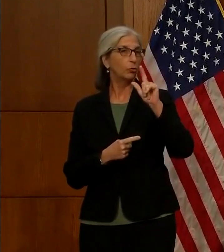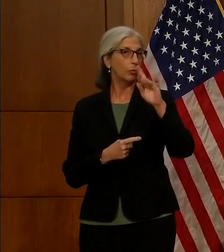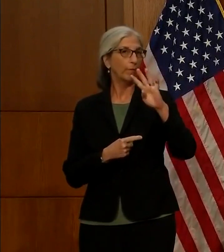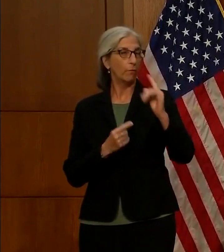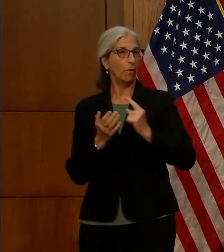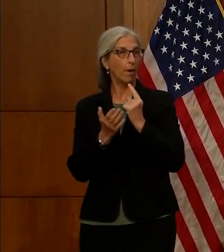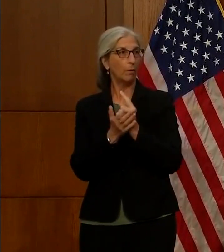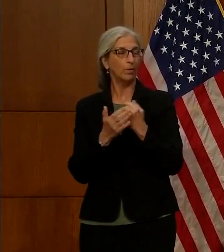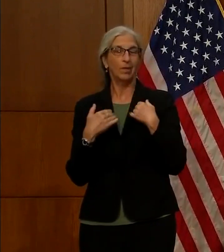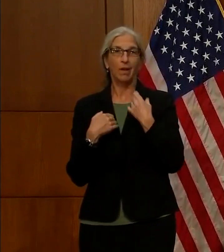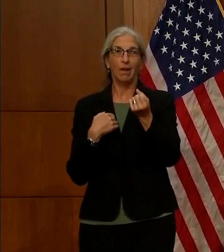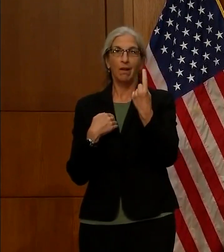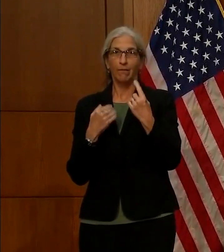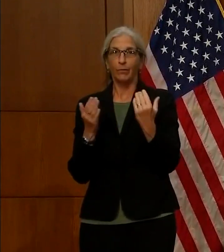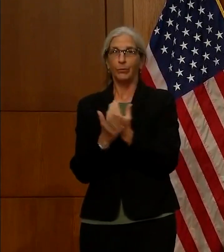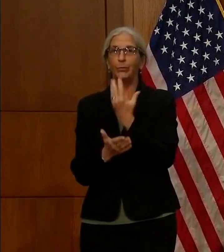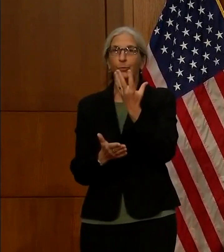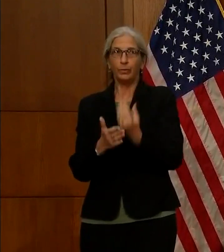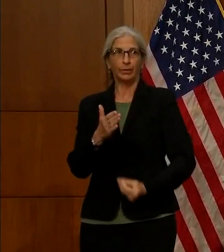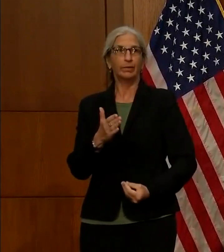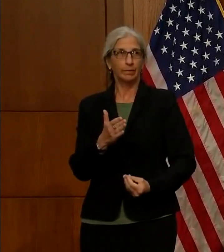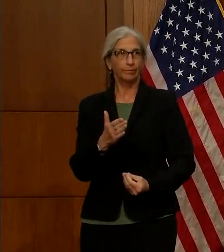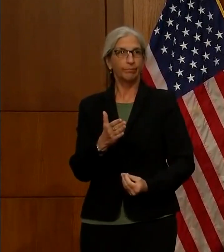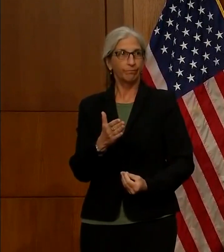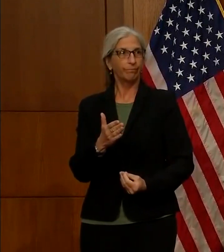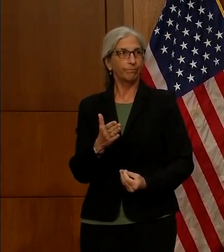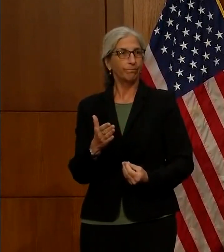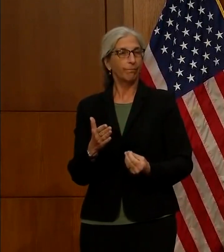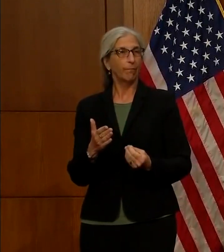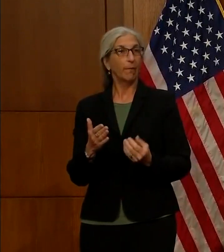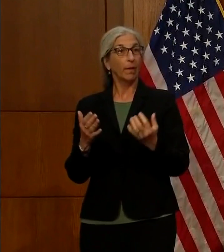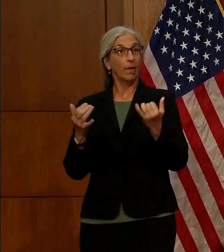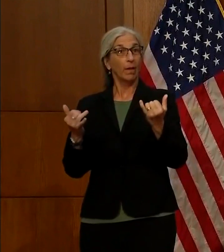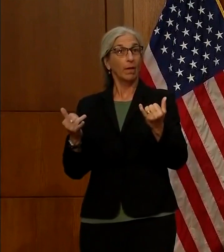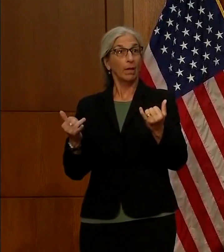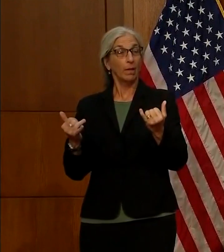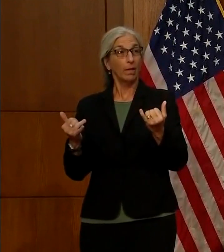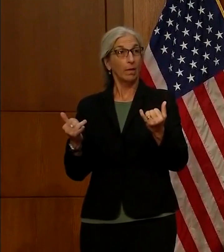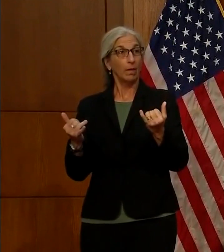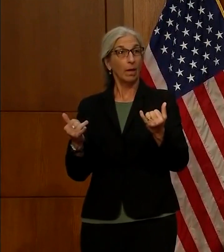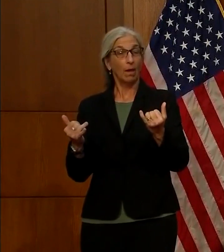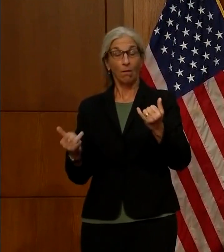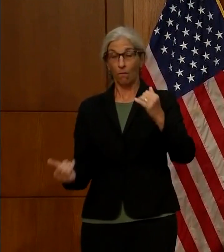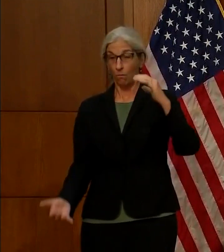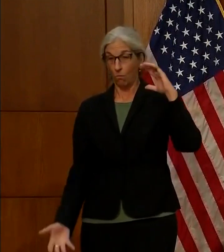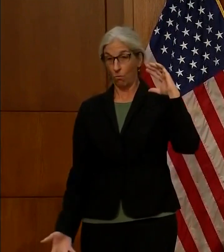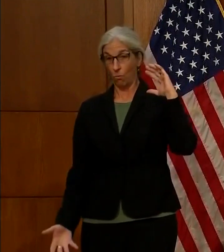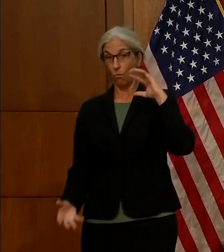FIVE- CASES- THERE WERE ELEVEN